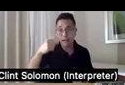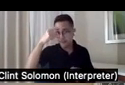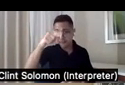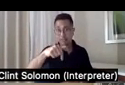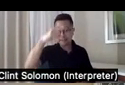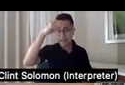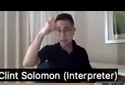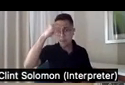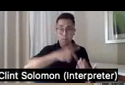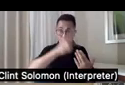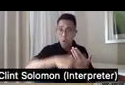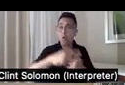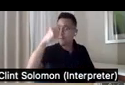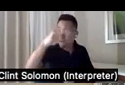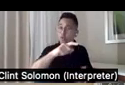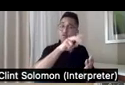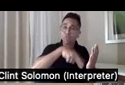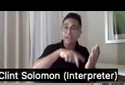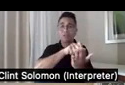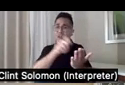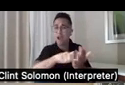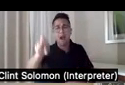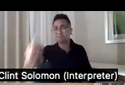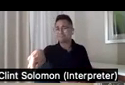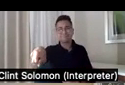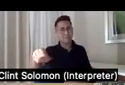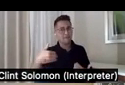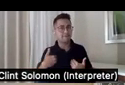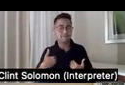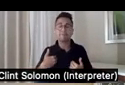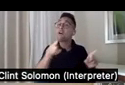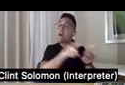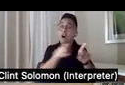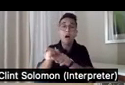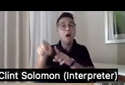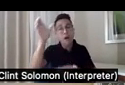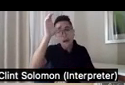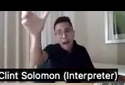for reading and writing we must do that as well as concept development lessons and all